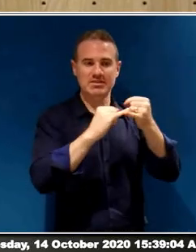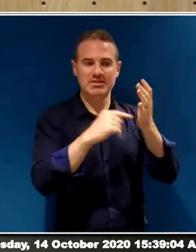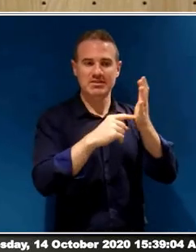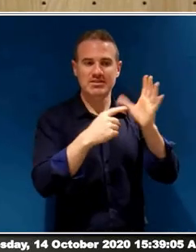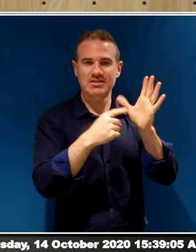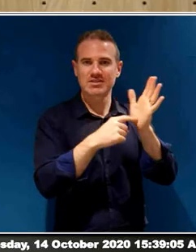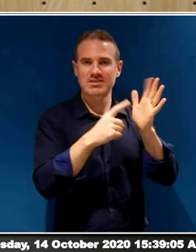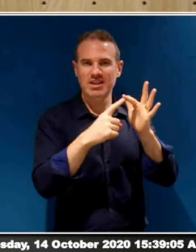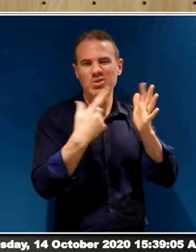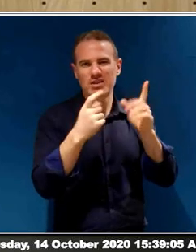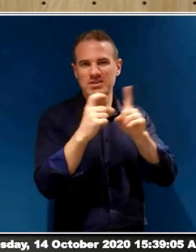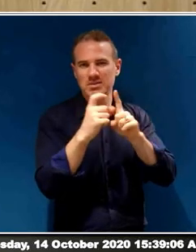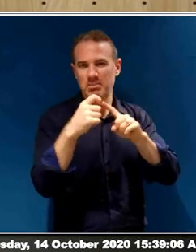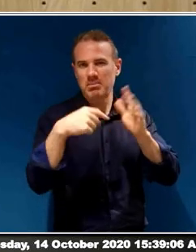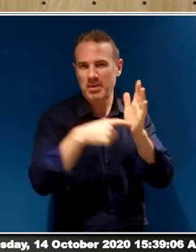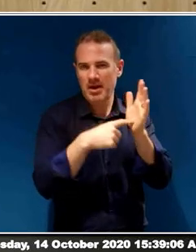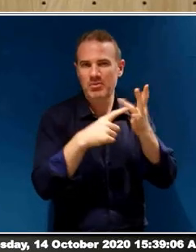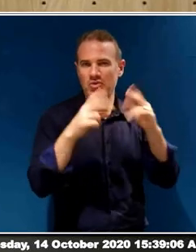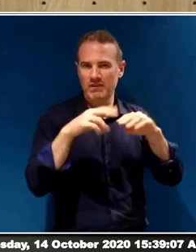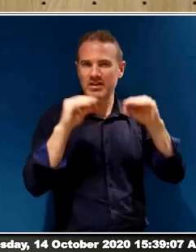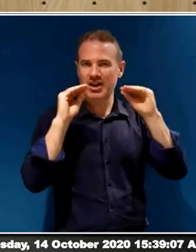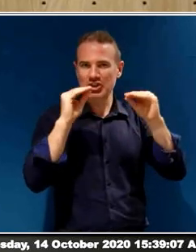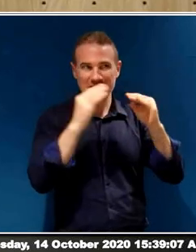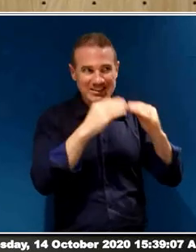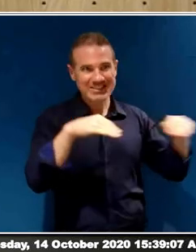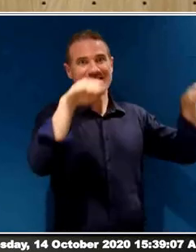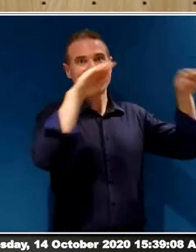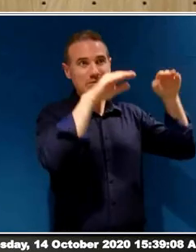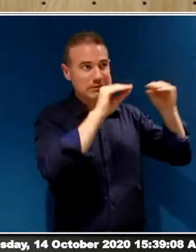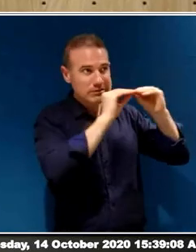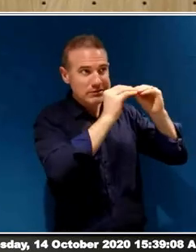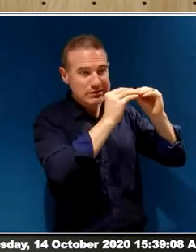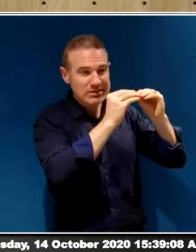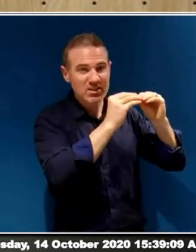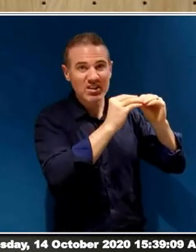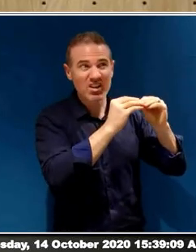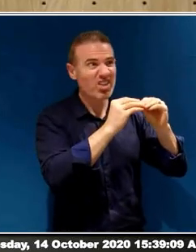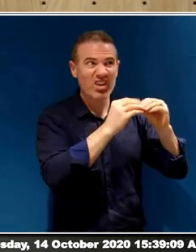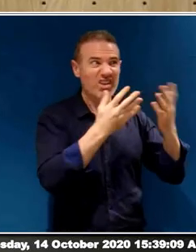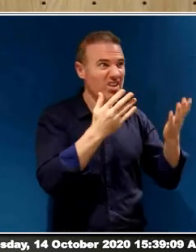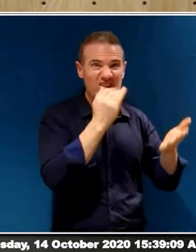As was mentioned this week, some will go to then external mediation through a